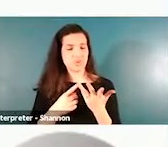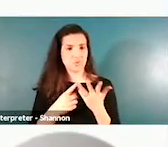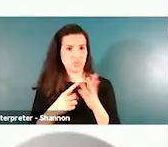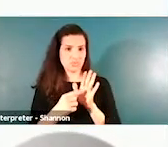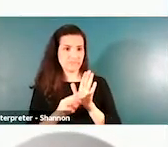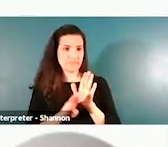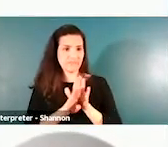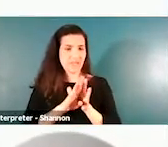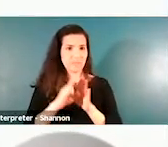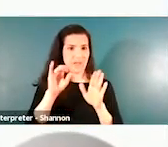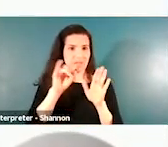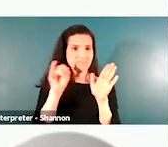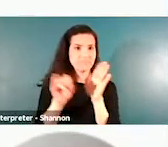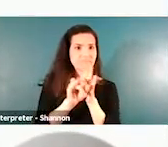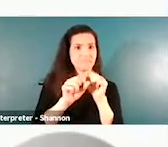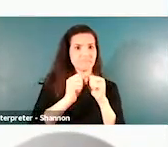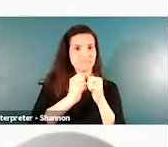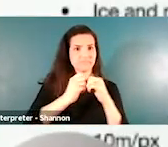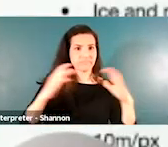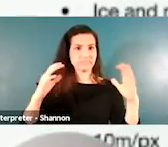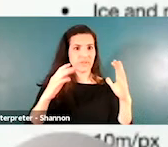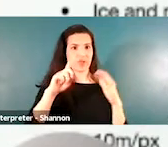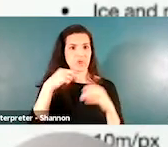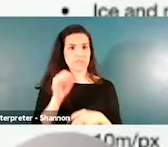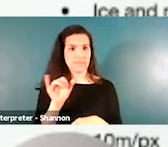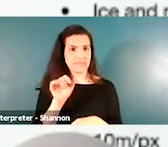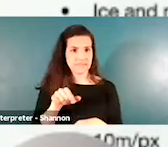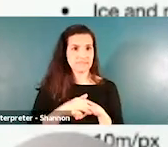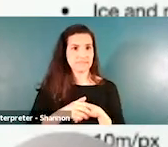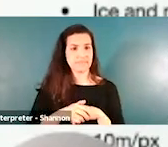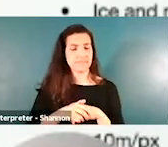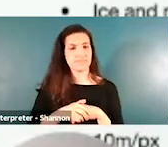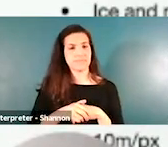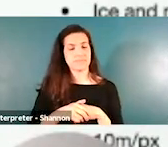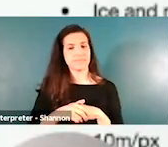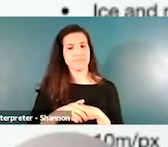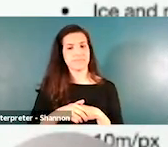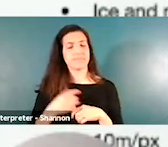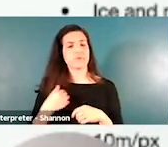or this is what we're aiming for. In order to do this, we collected a training data set